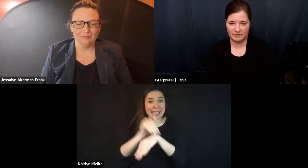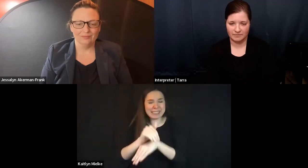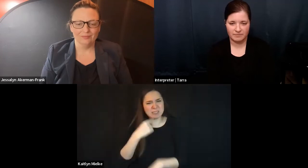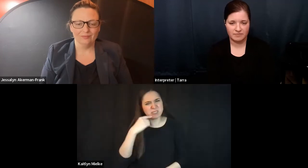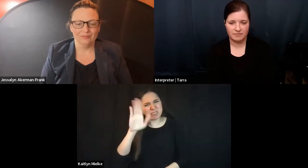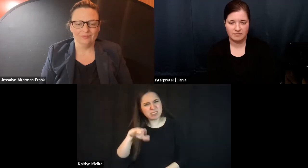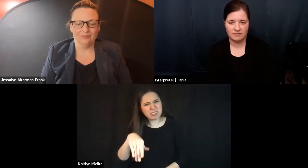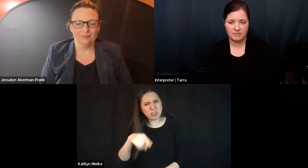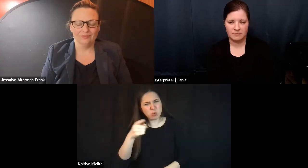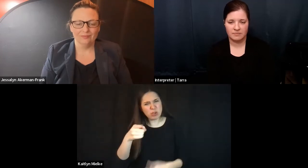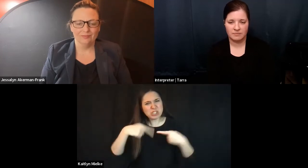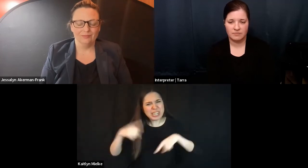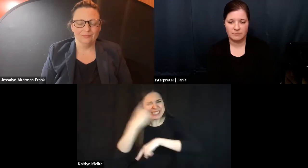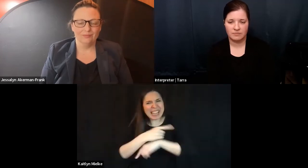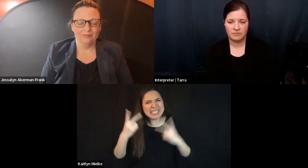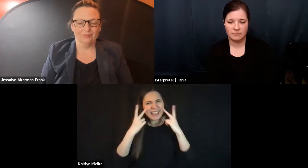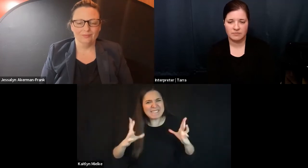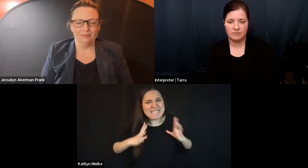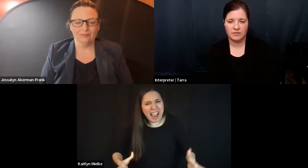fully blind or maybe low vision or what I call hard of seeing, haha, just like joke on hard of hearing, so that's